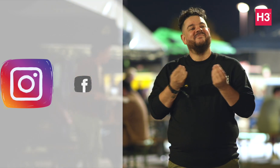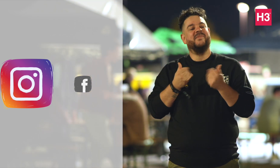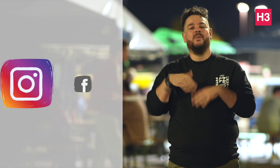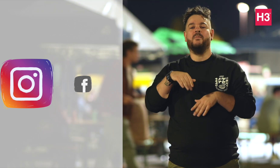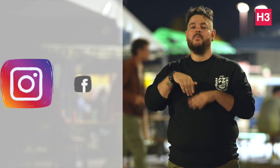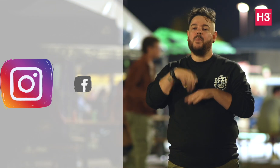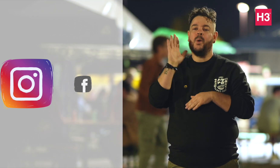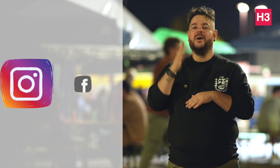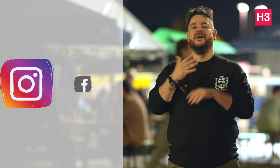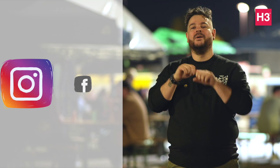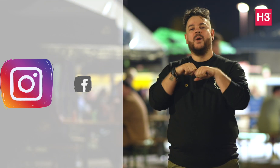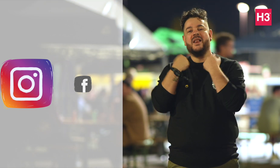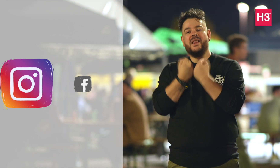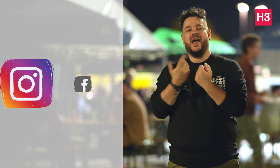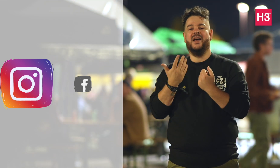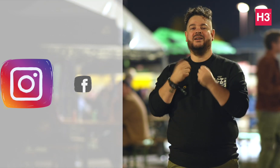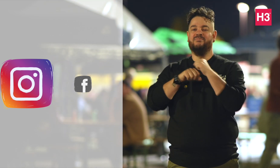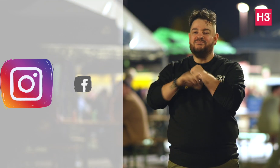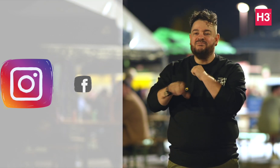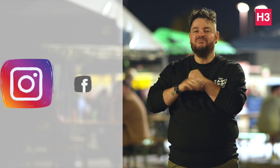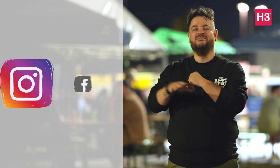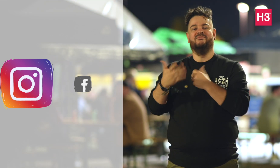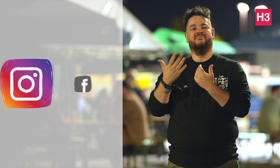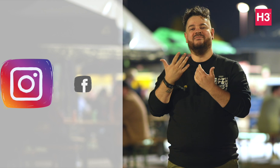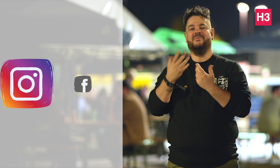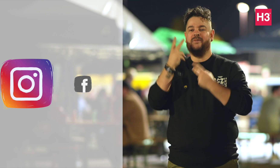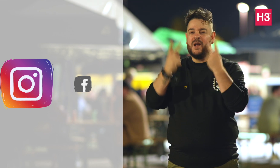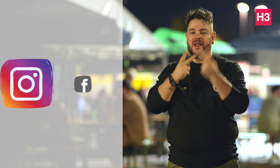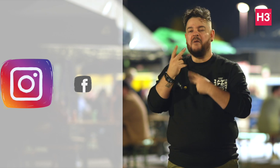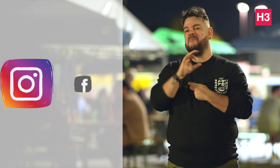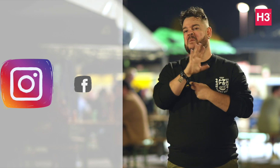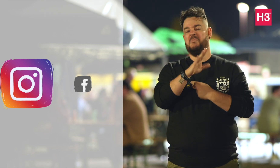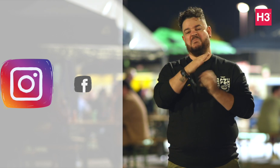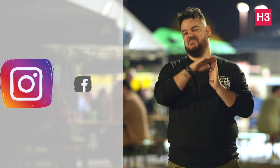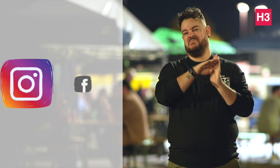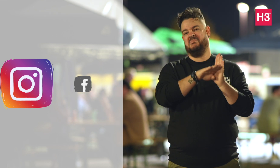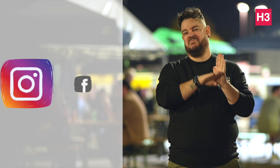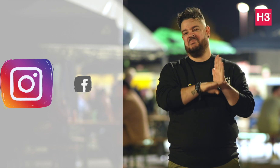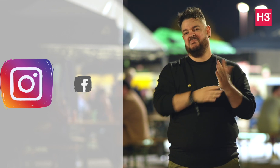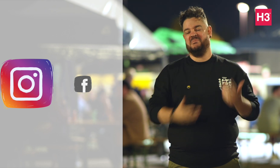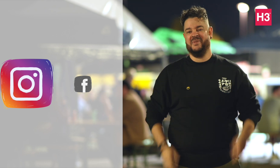Facebook is okay but Instagram has a lot to offer.